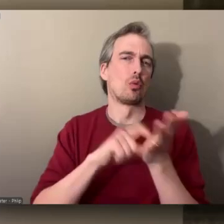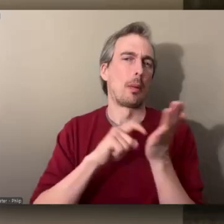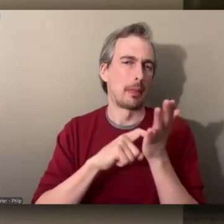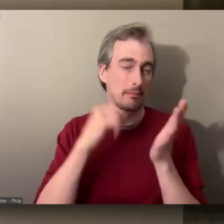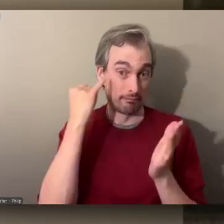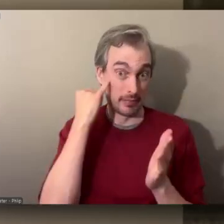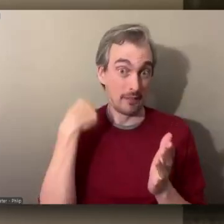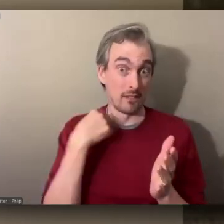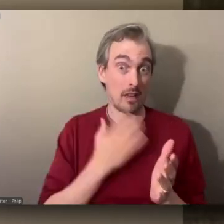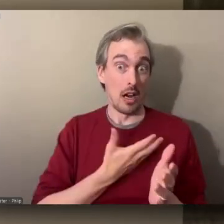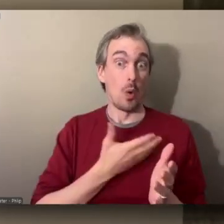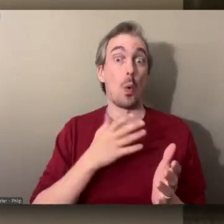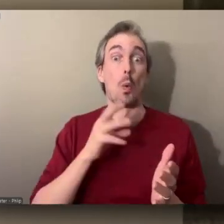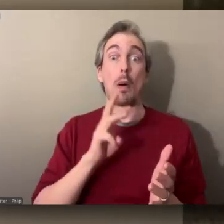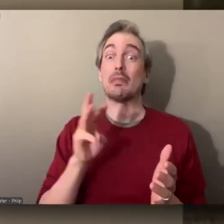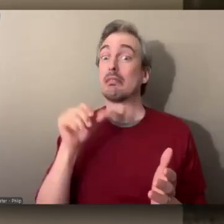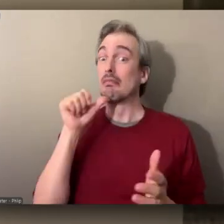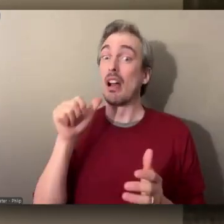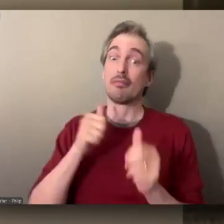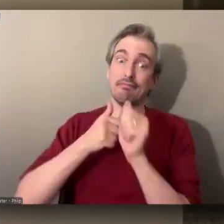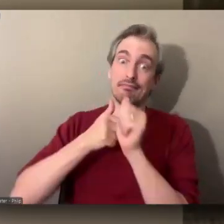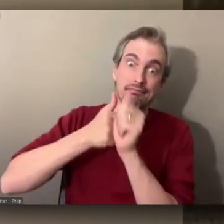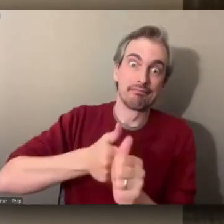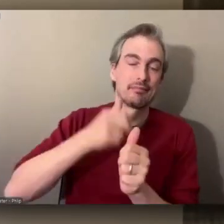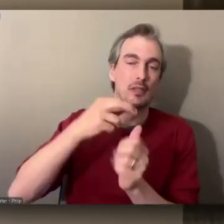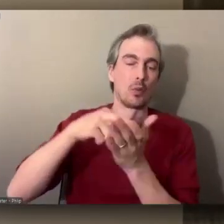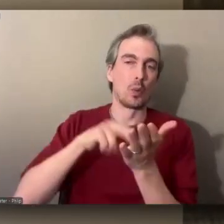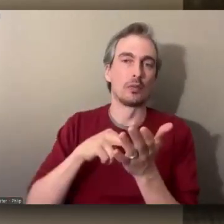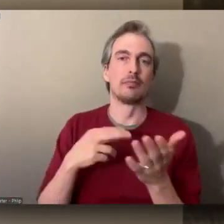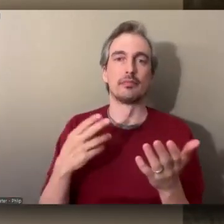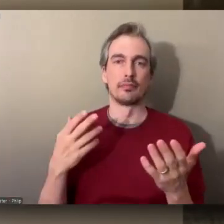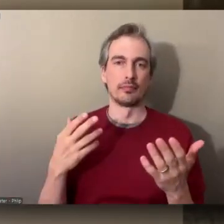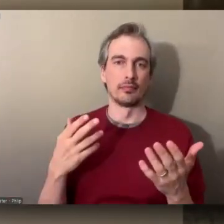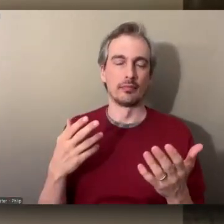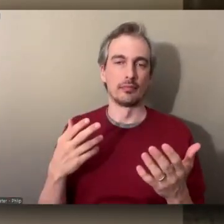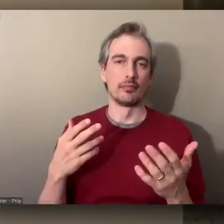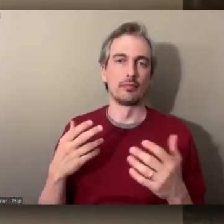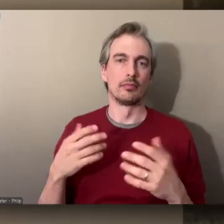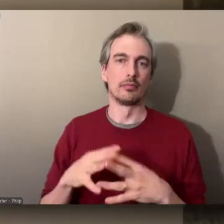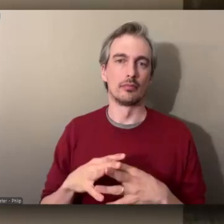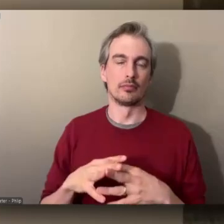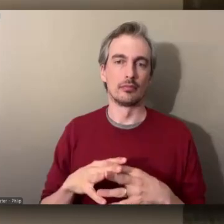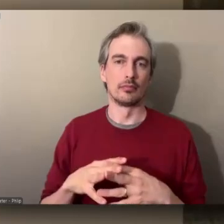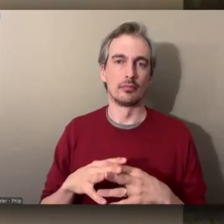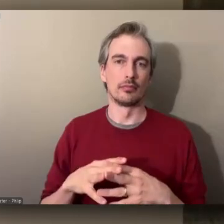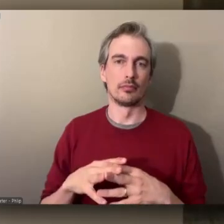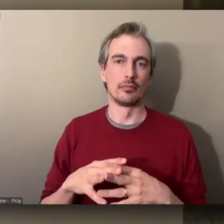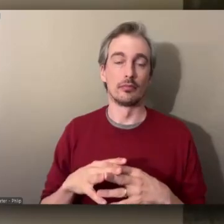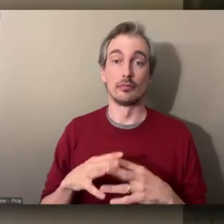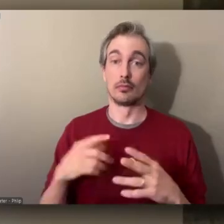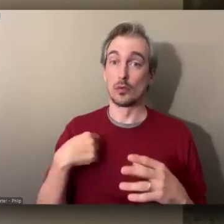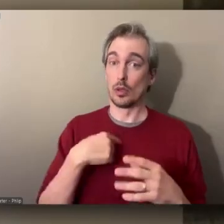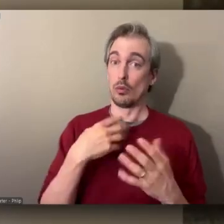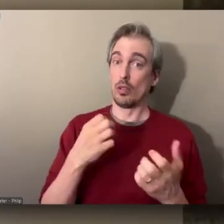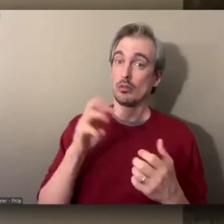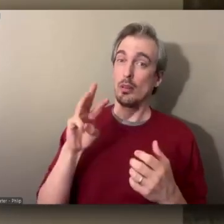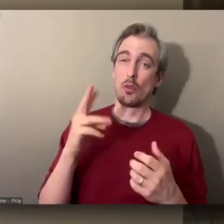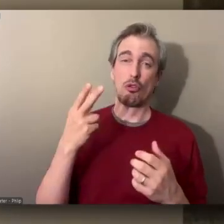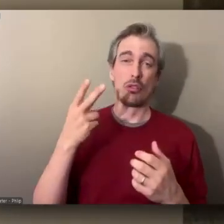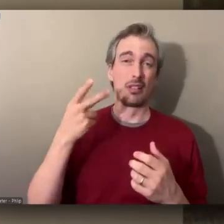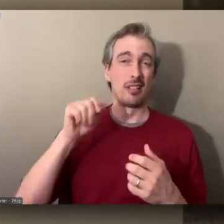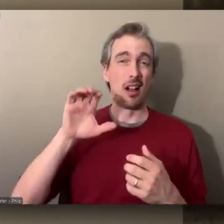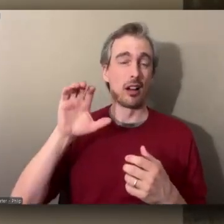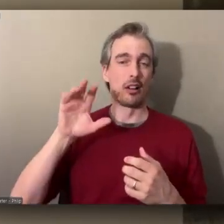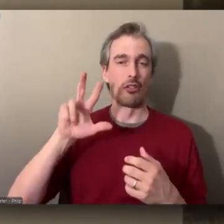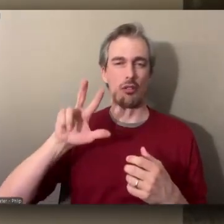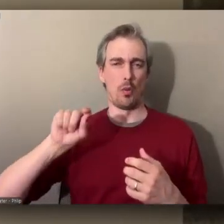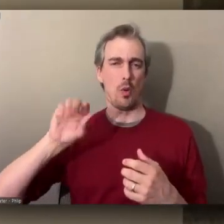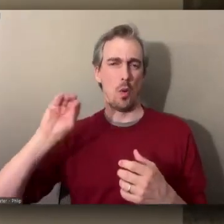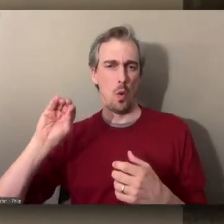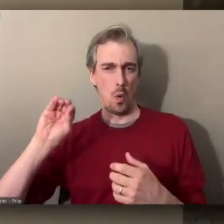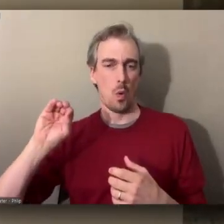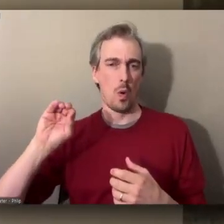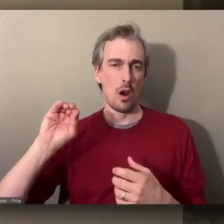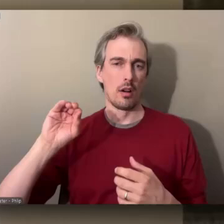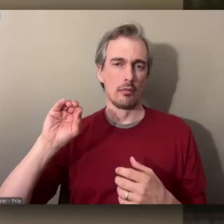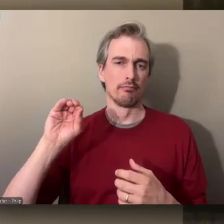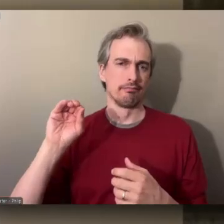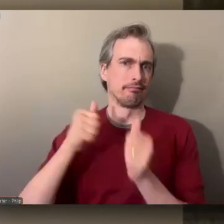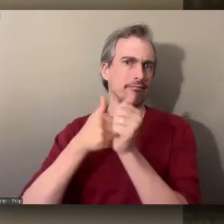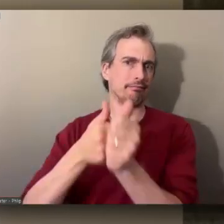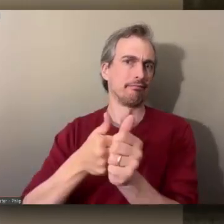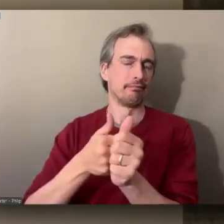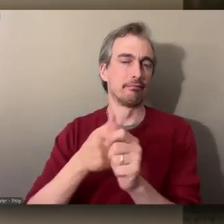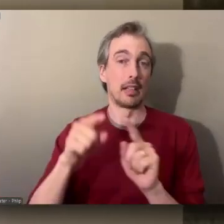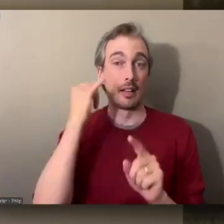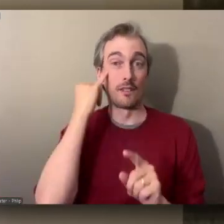are aiming to be WCAG 3.0 compliant -- if somebody complained to us that we're not